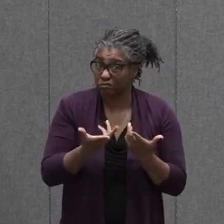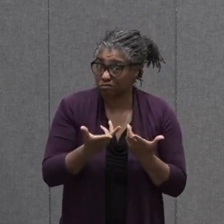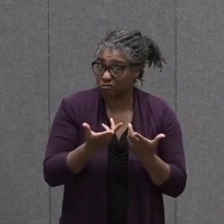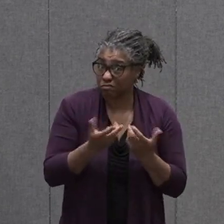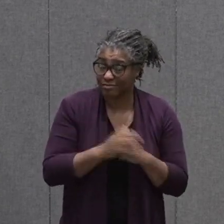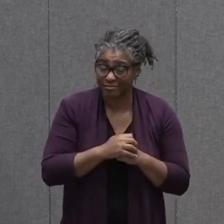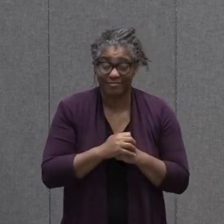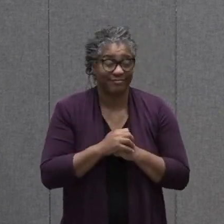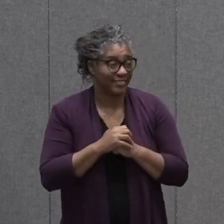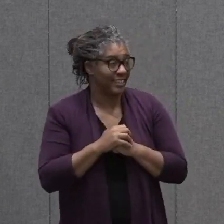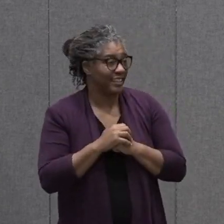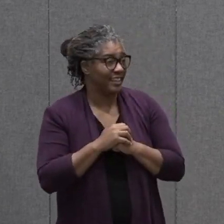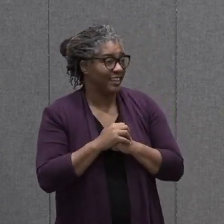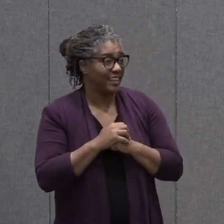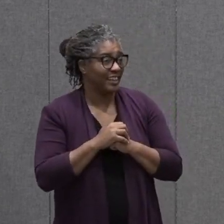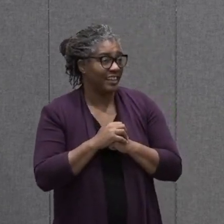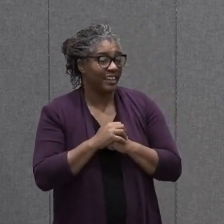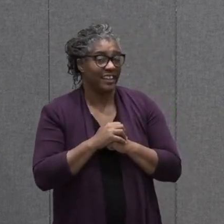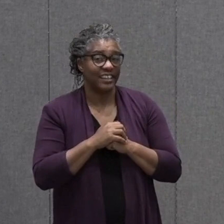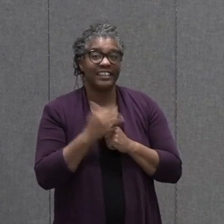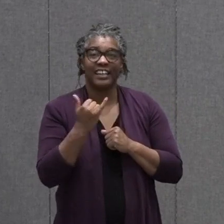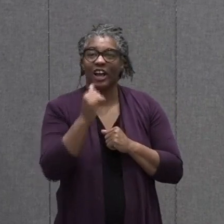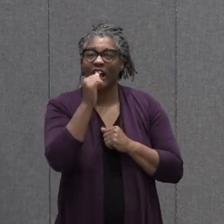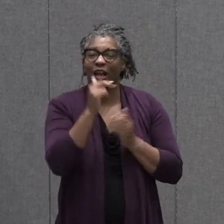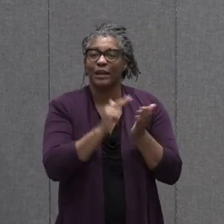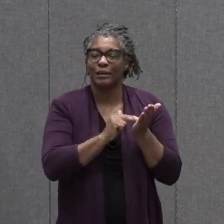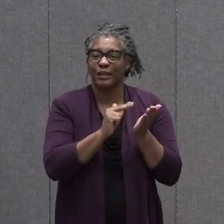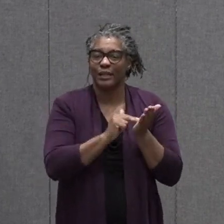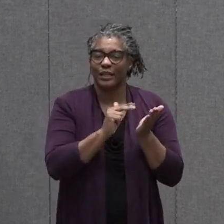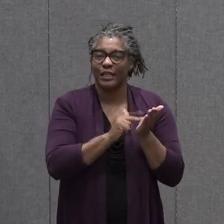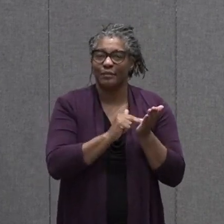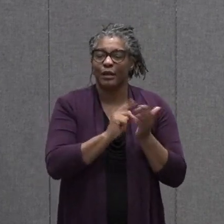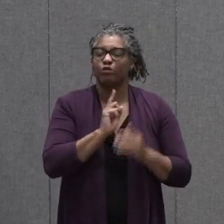Then Peanut Butter saw Egg rolling down the path.